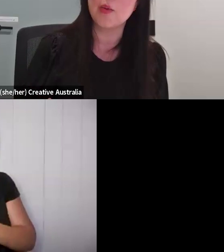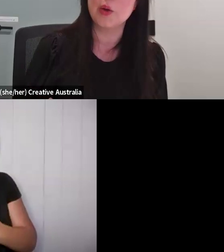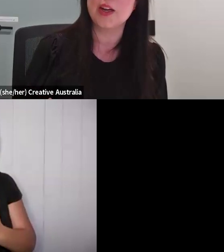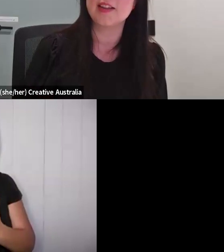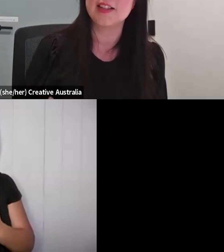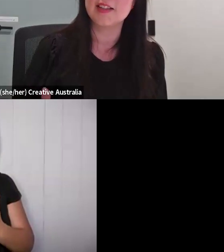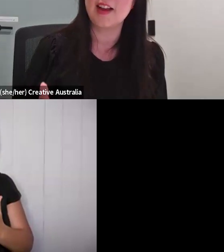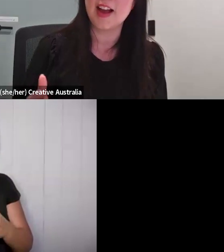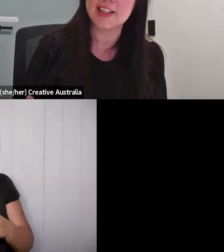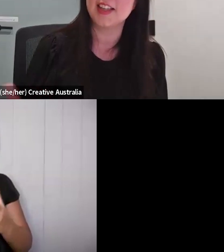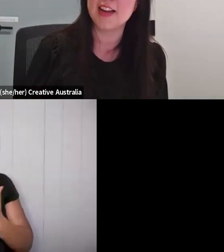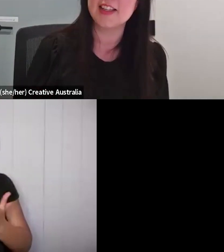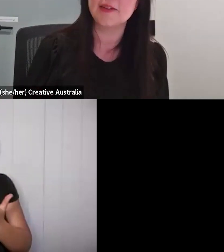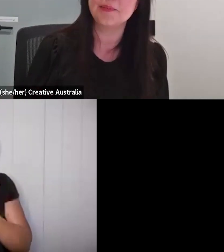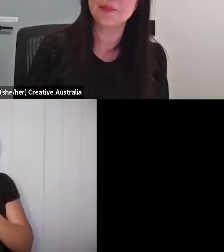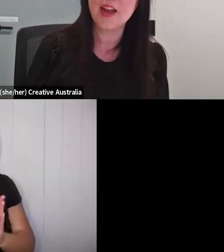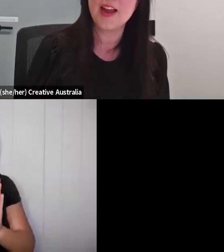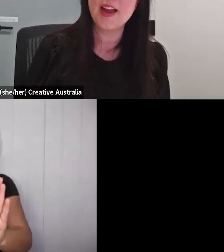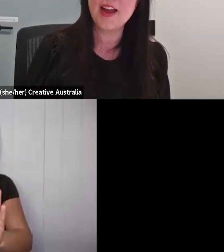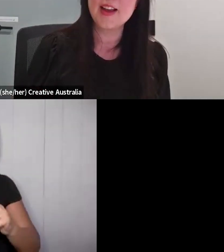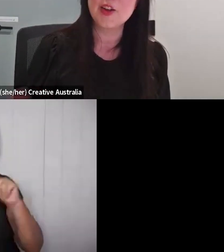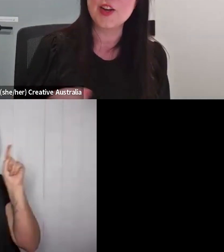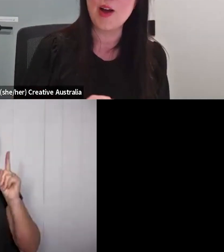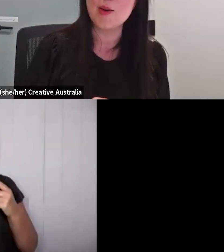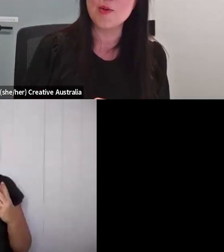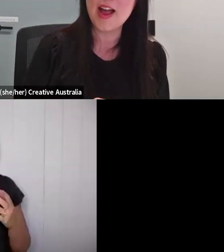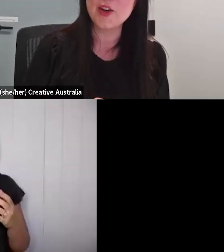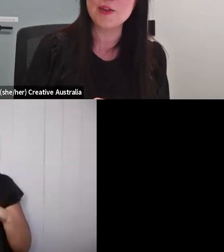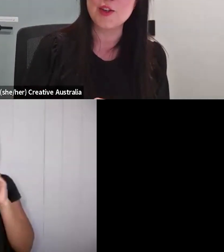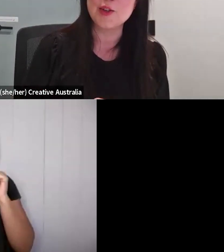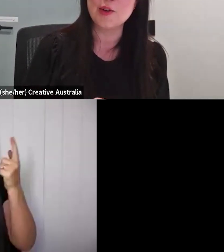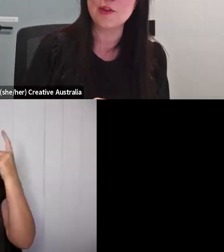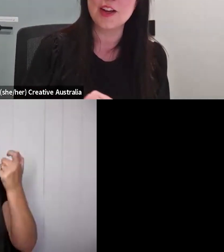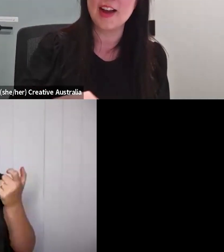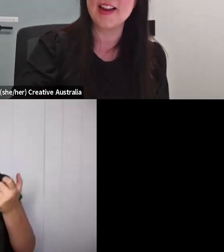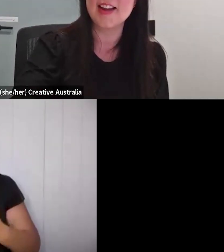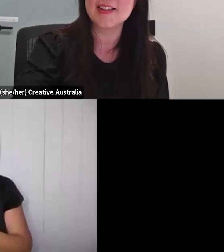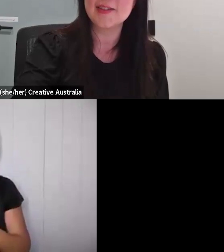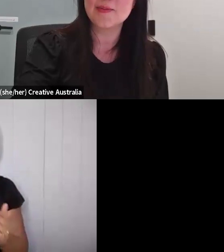we're looking at this artistic idea. Niwa, I will hand over to you talk through guidelines.